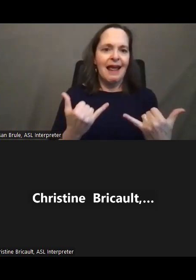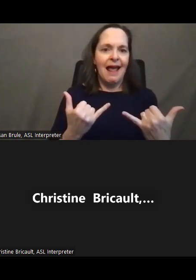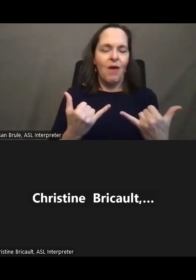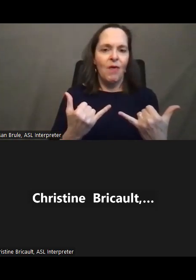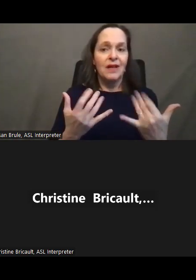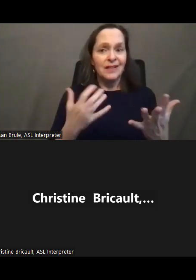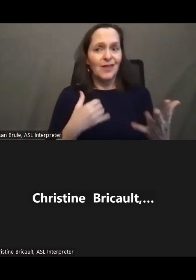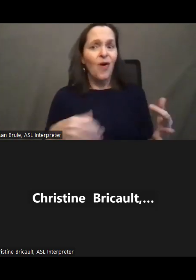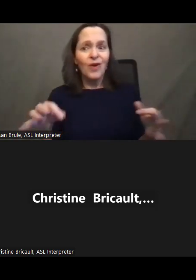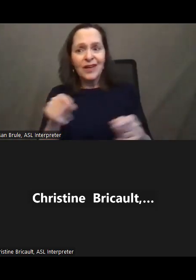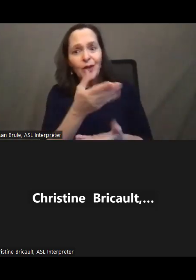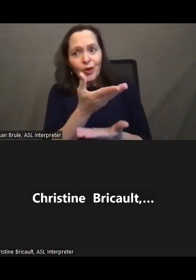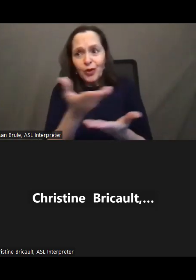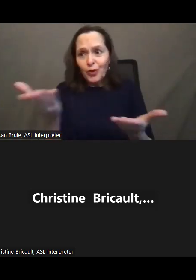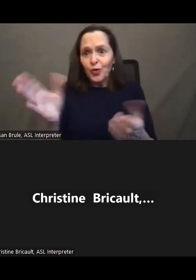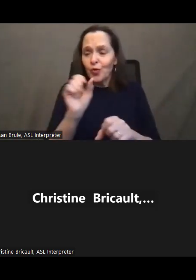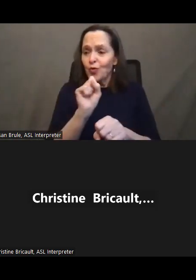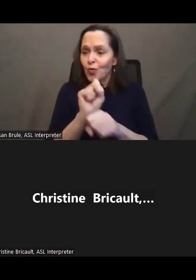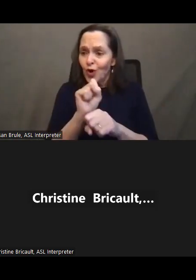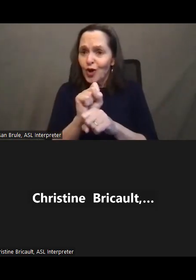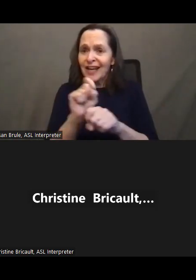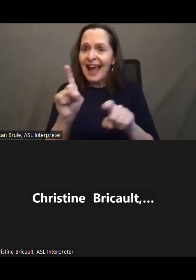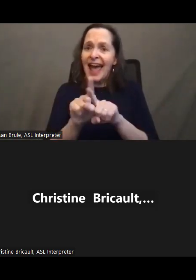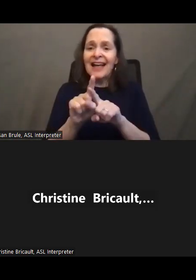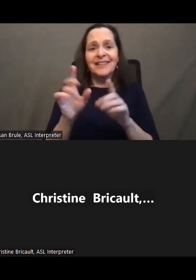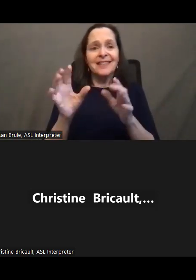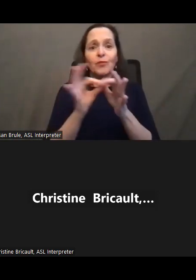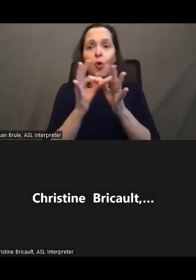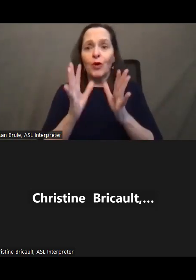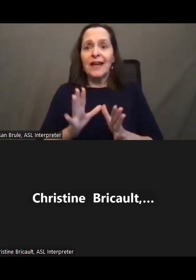case law research around the ADA to use fresher cases,